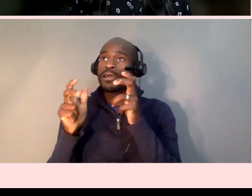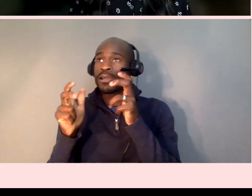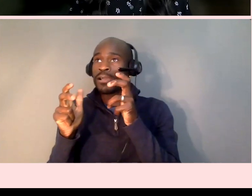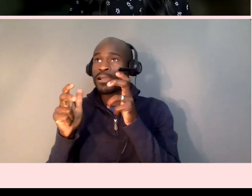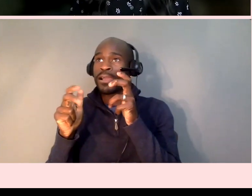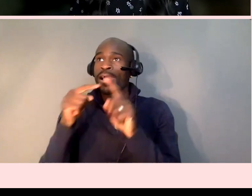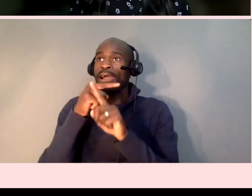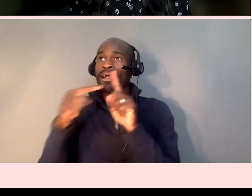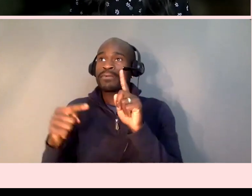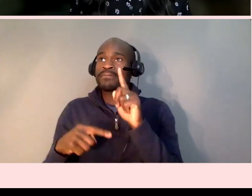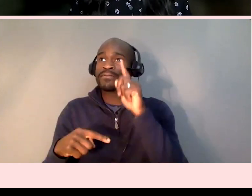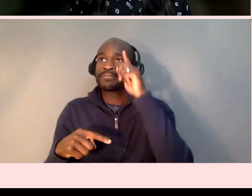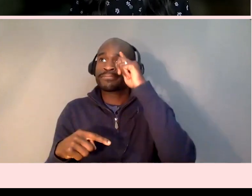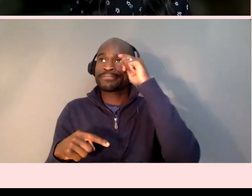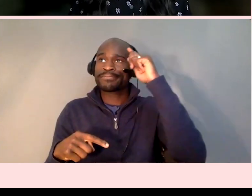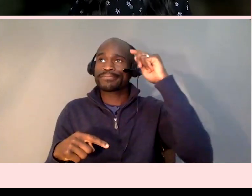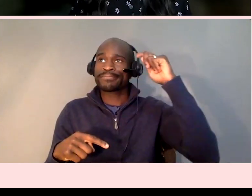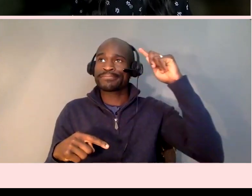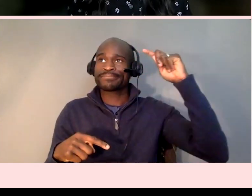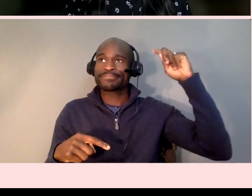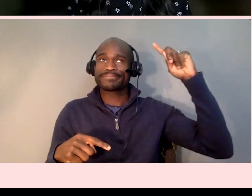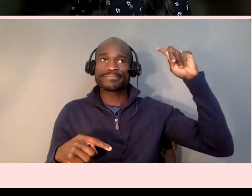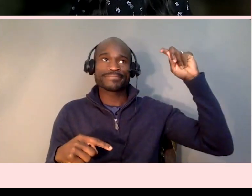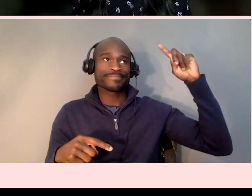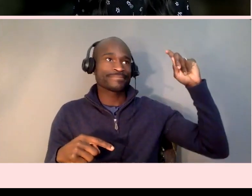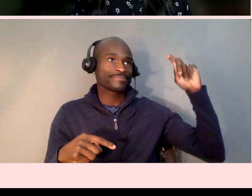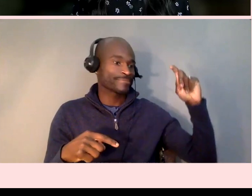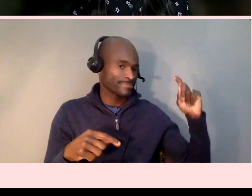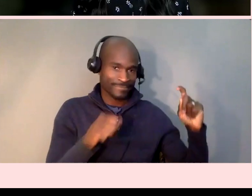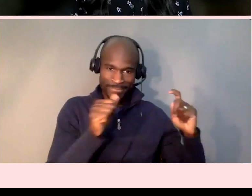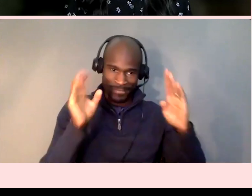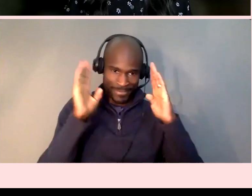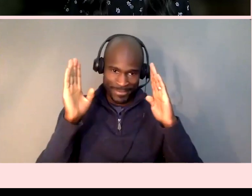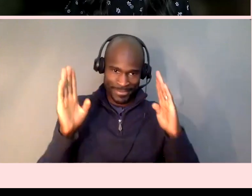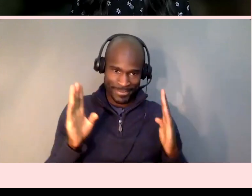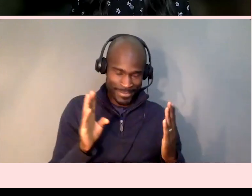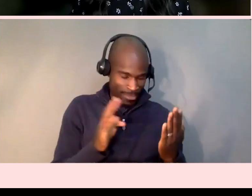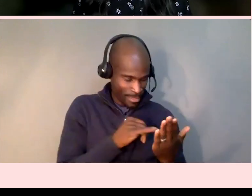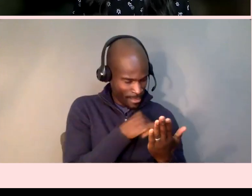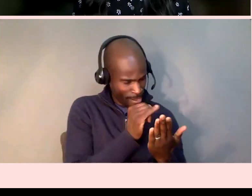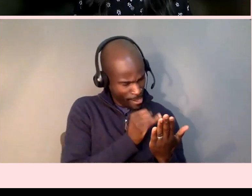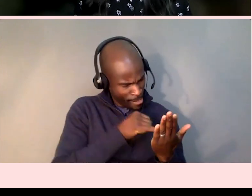on the borders and the margins of my page and I was just enthralled by it, as a kid I really